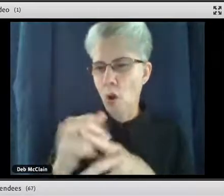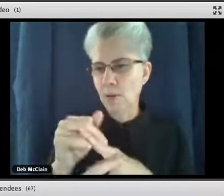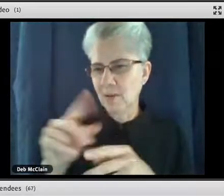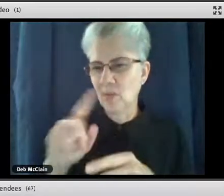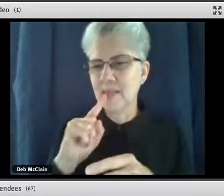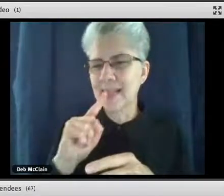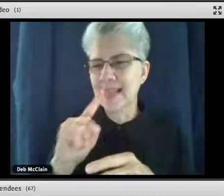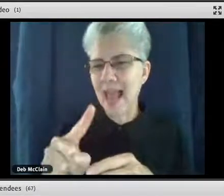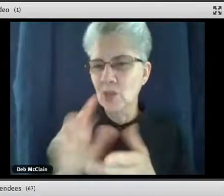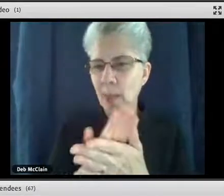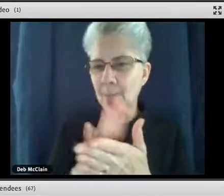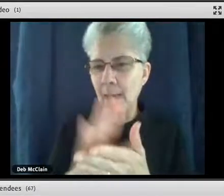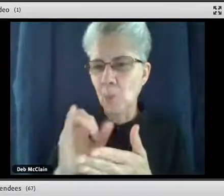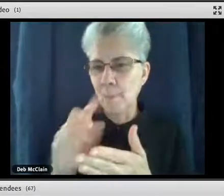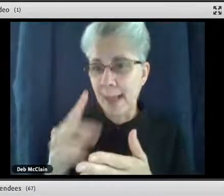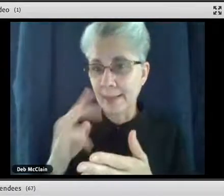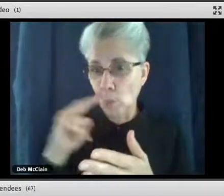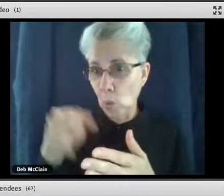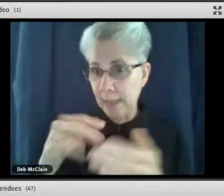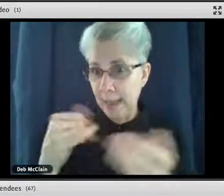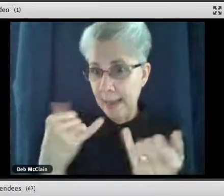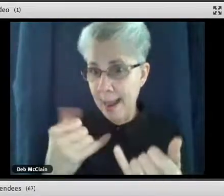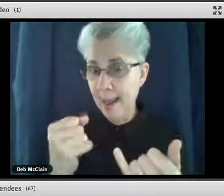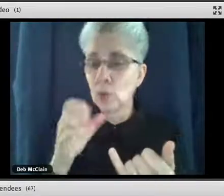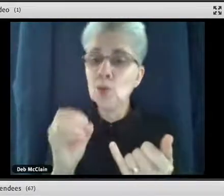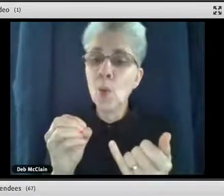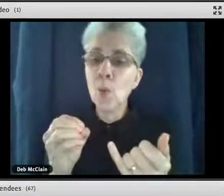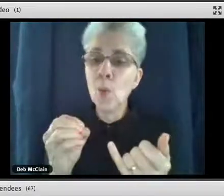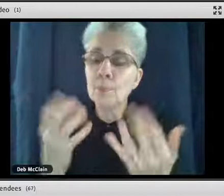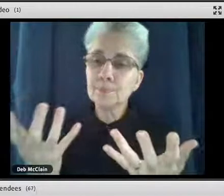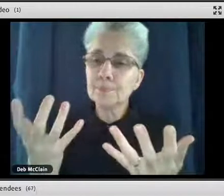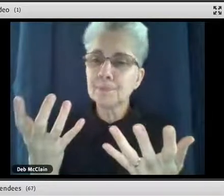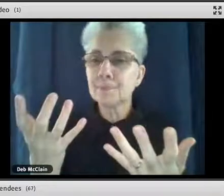But that's the original hardcover, and this is actually the paperback.